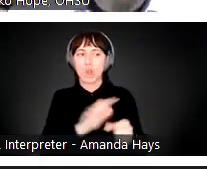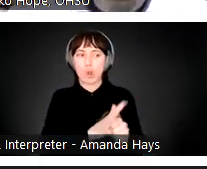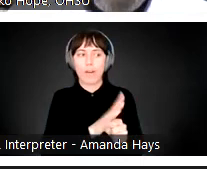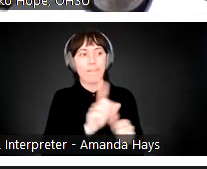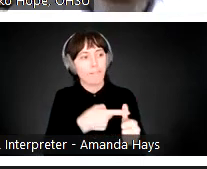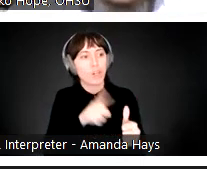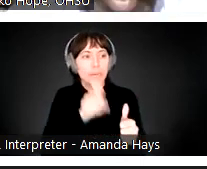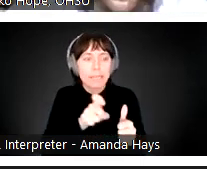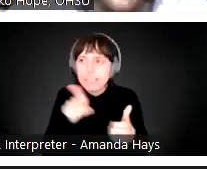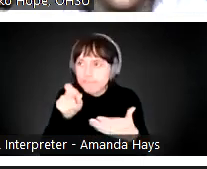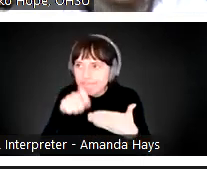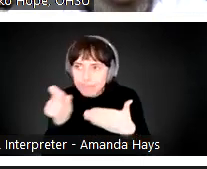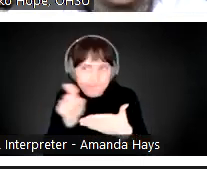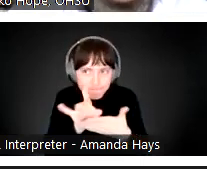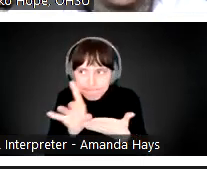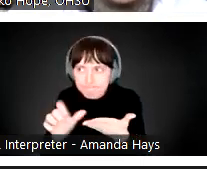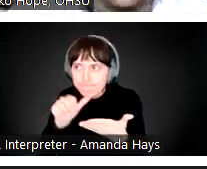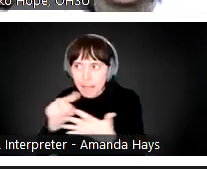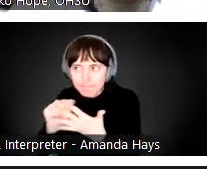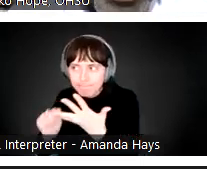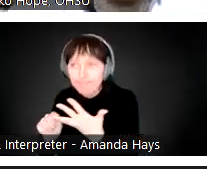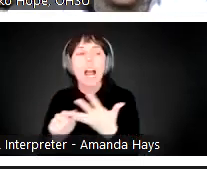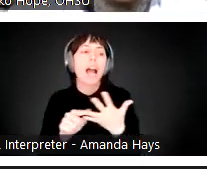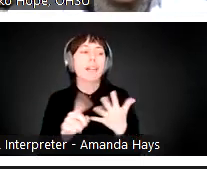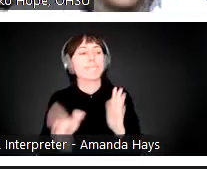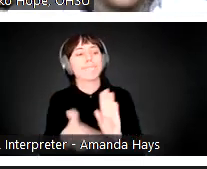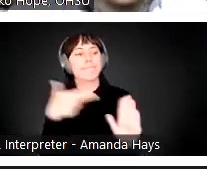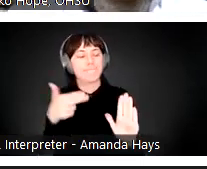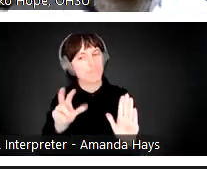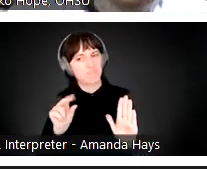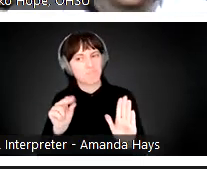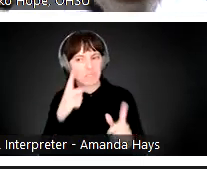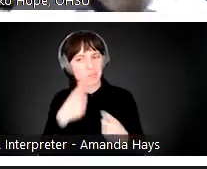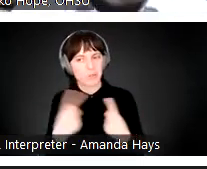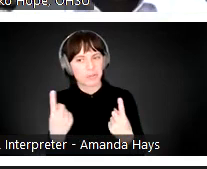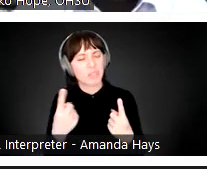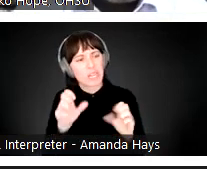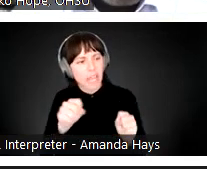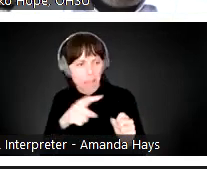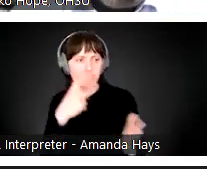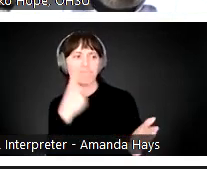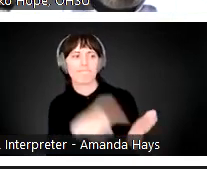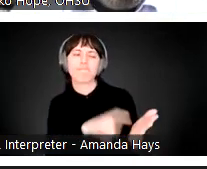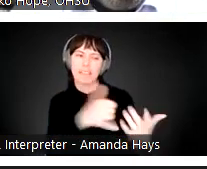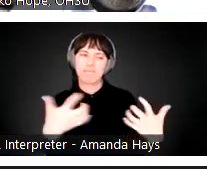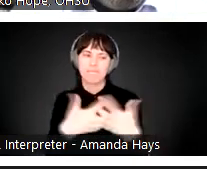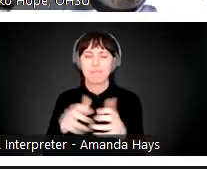things that can cause a lot of similar symptoms that patients with Long COVID present. Next slide.